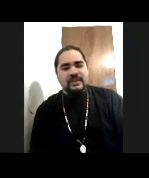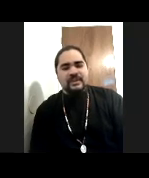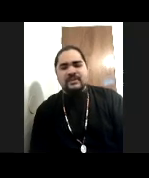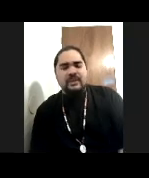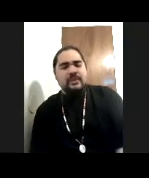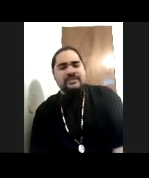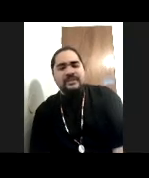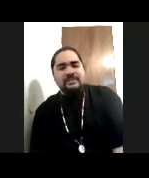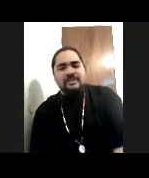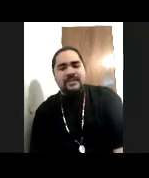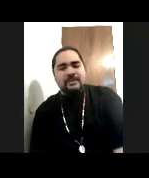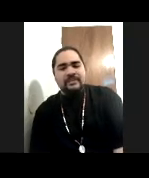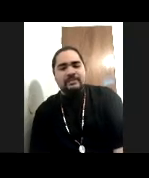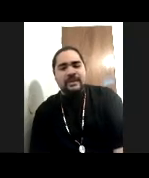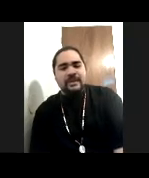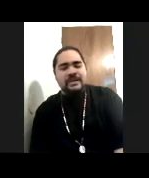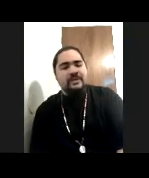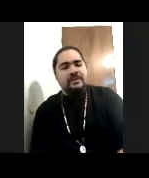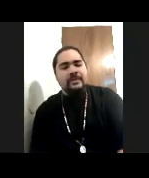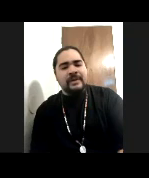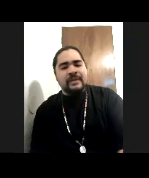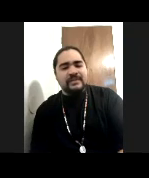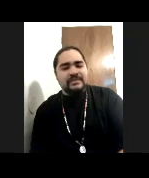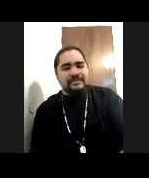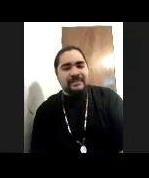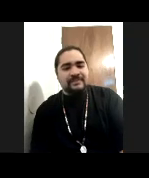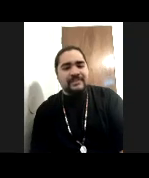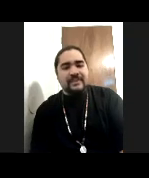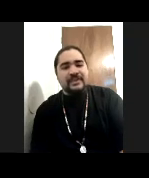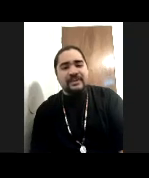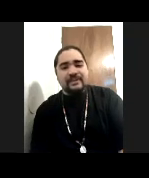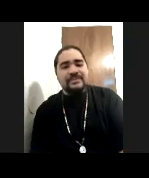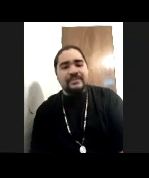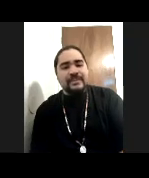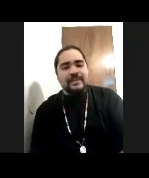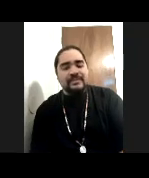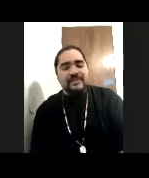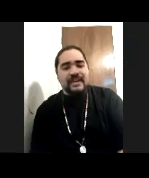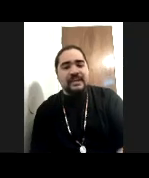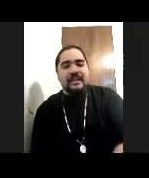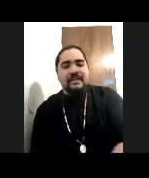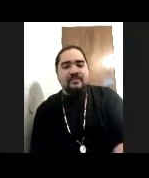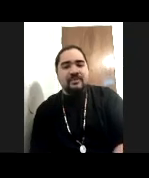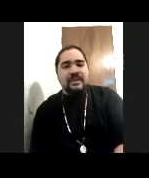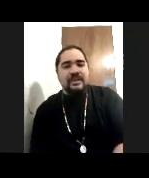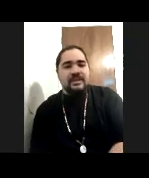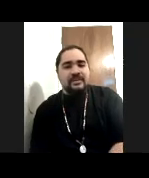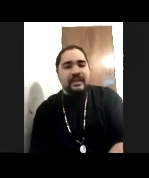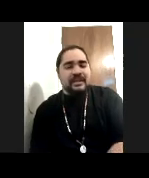you know, there was club, but I didn't know about like the certain benefits. I thought a club was something you just kind of joined and you like